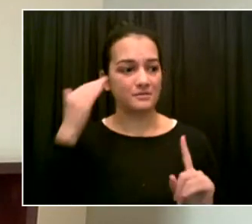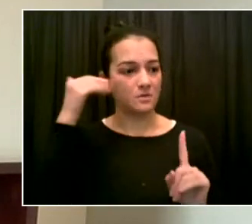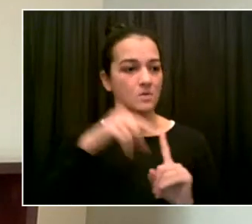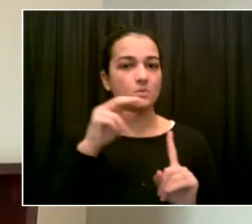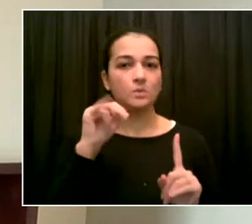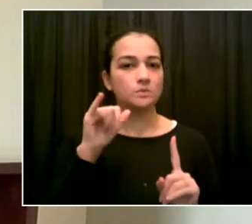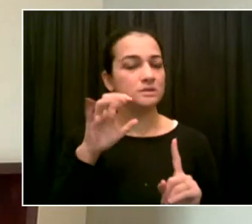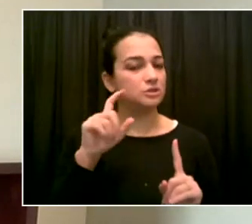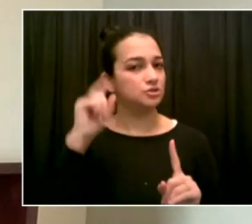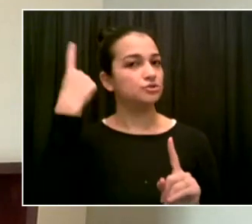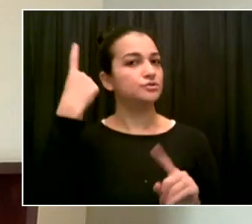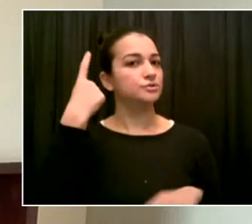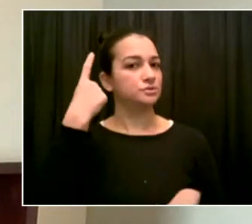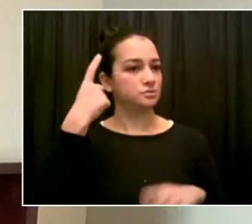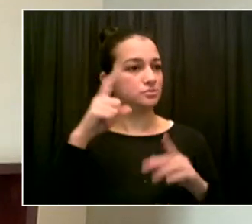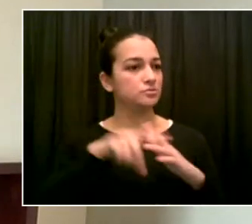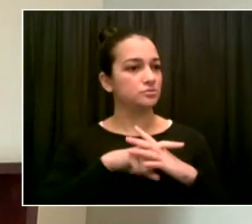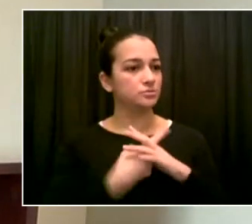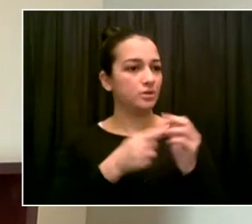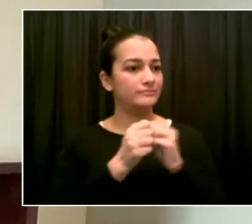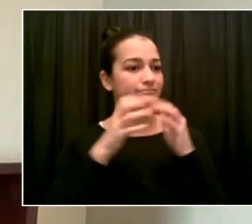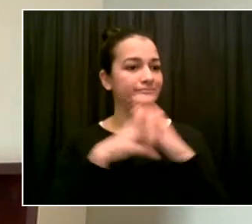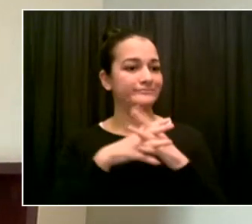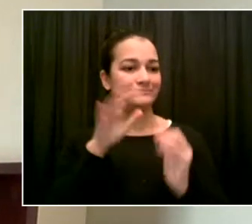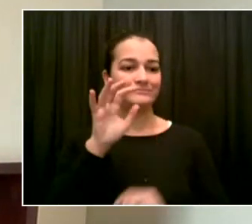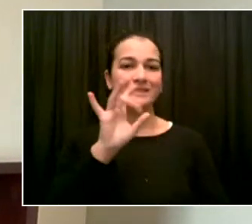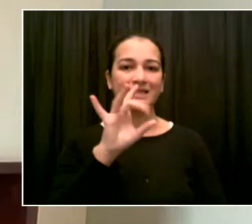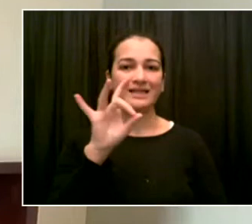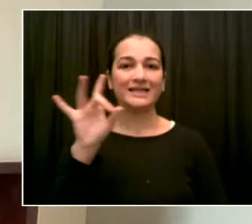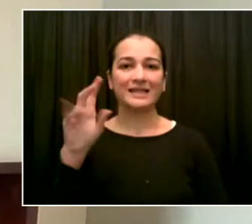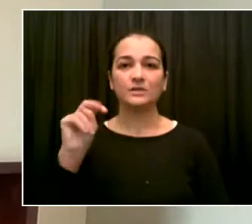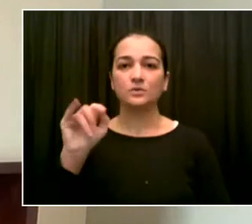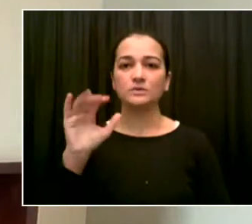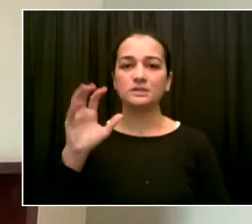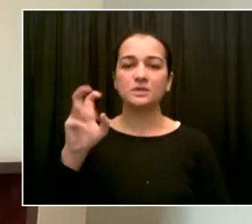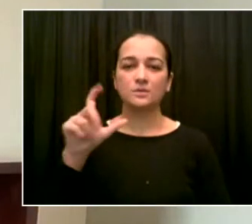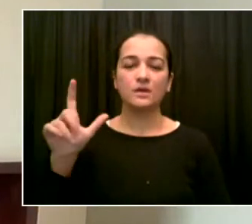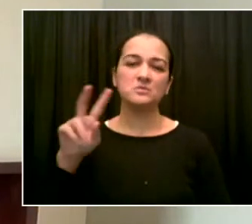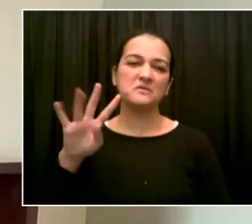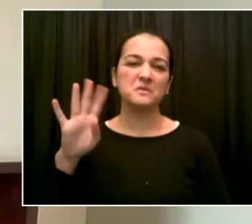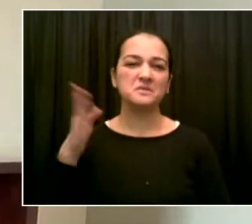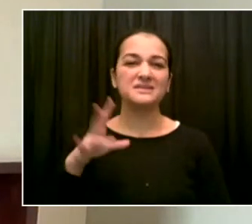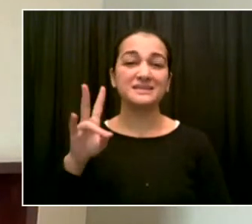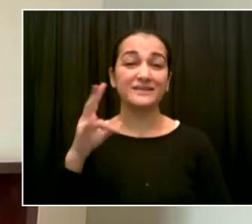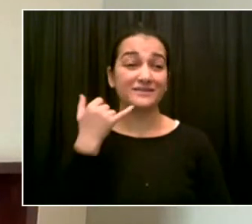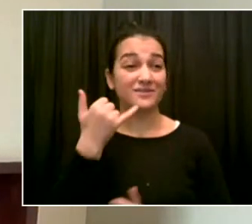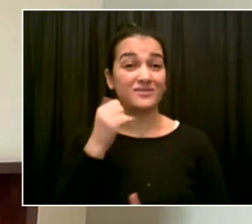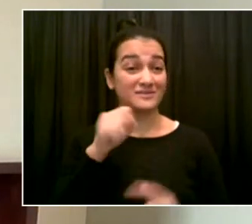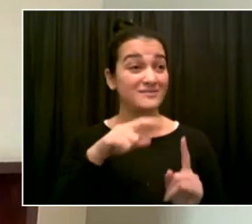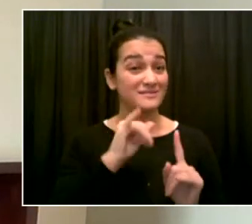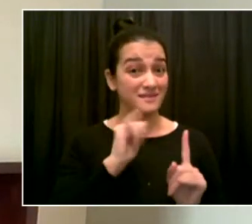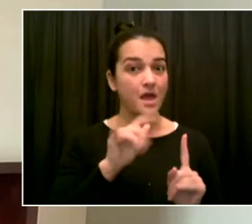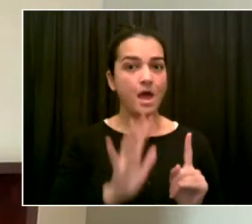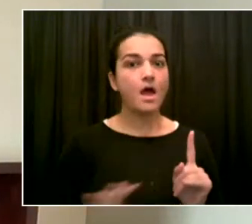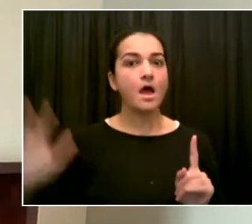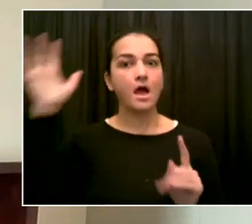WAYS IN WHICH YOU ARE LEAVING THE NATION. THERE IS A LOT TO BE PROUD OF AND WHILE I AM